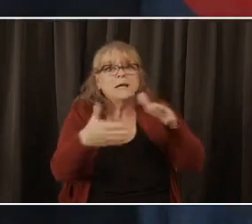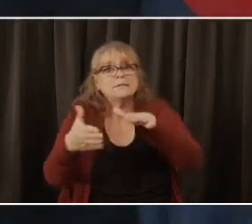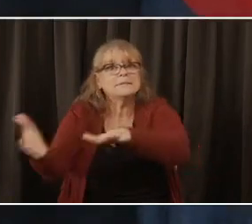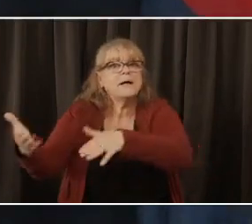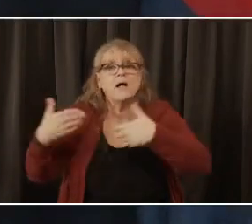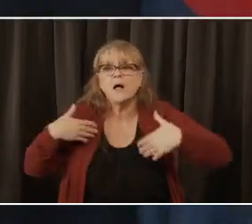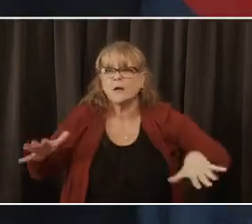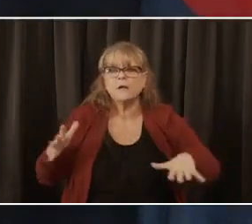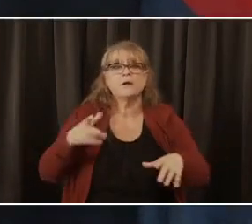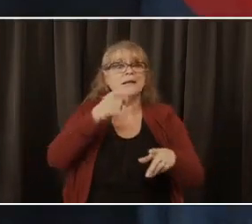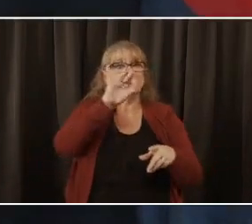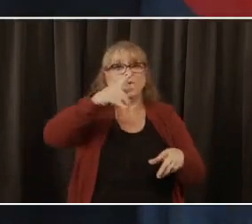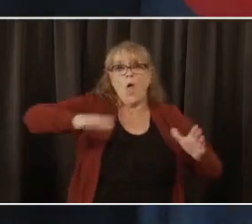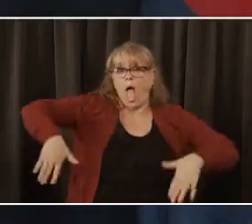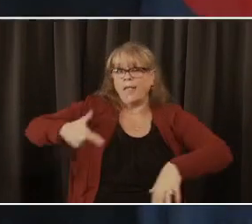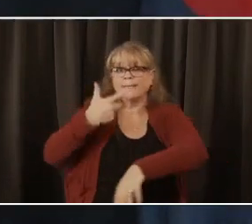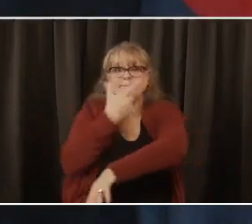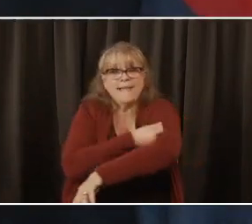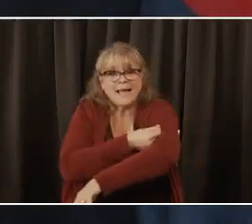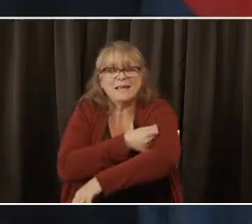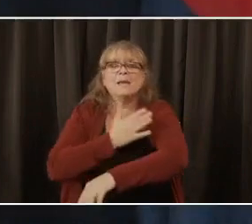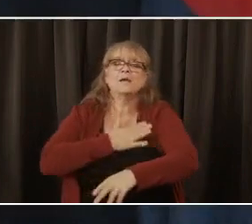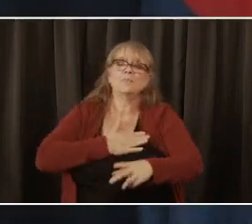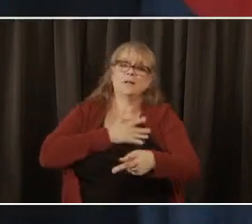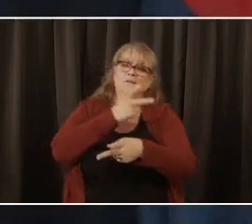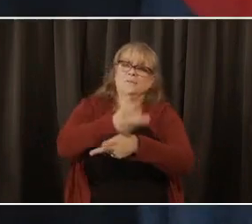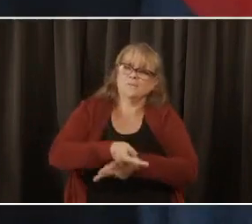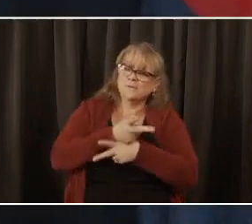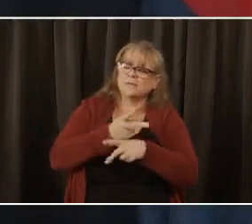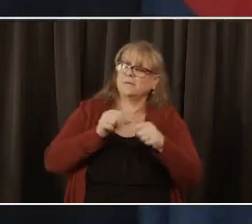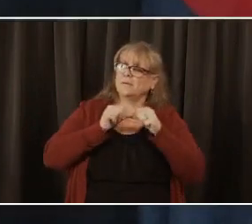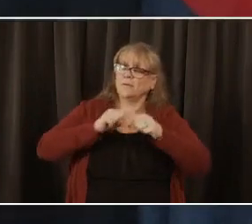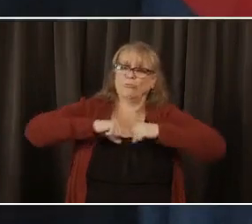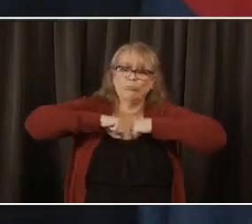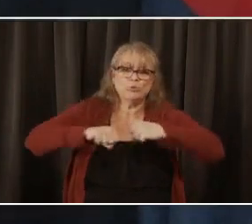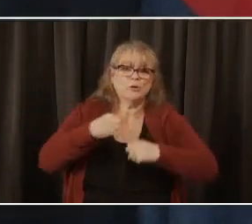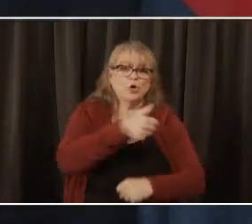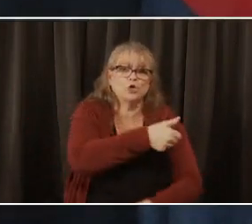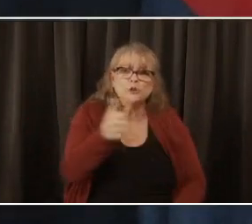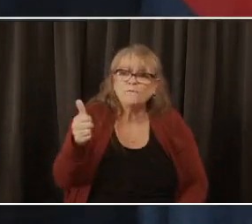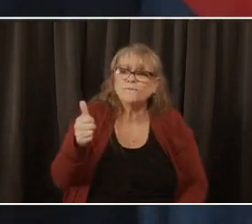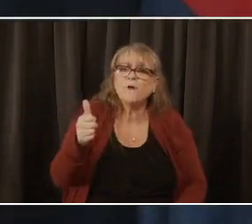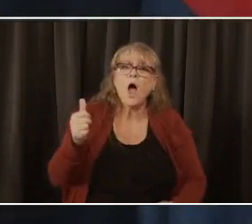requires is the will to flatten the curve, so we can end this fourth wave and final wave,